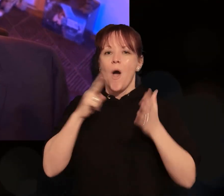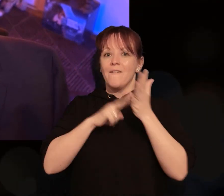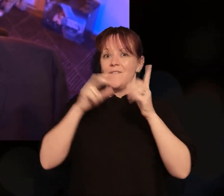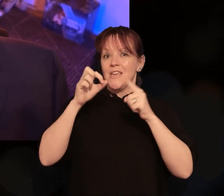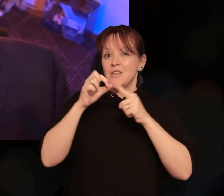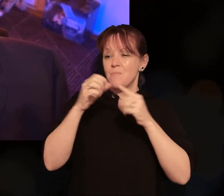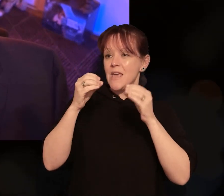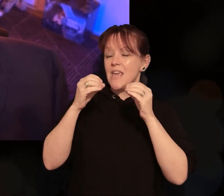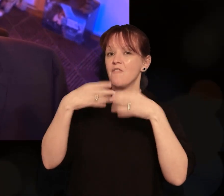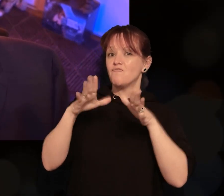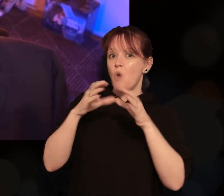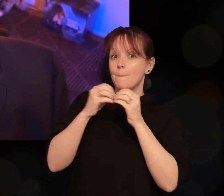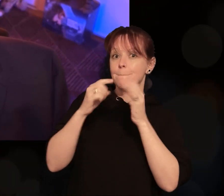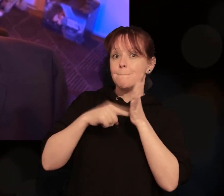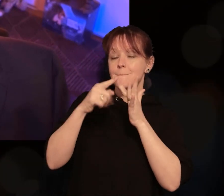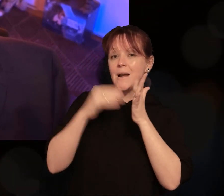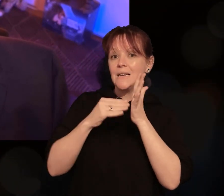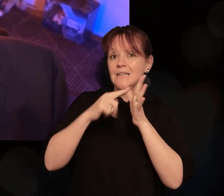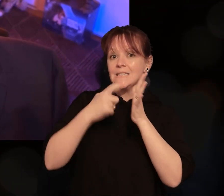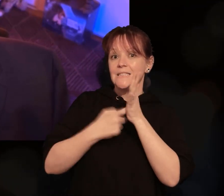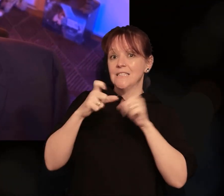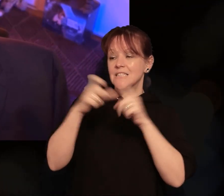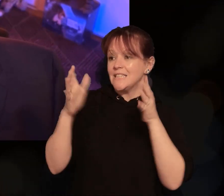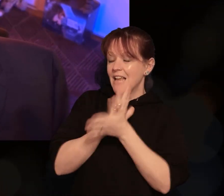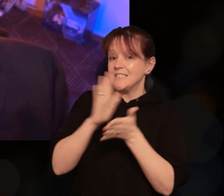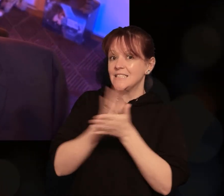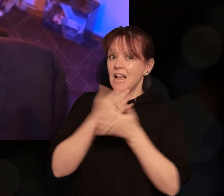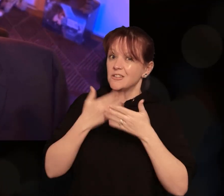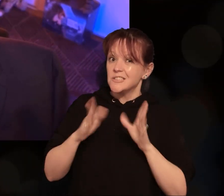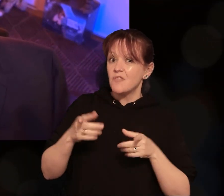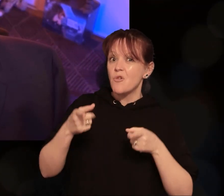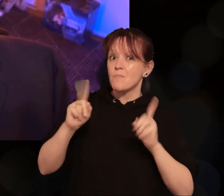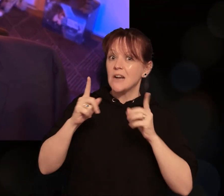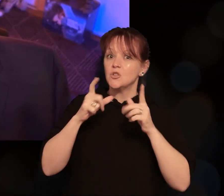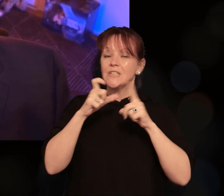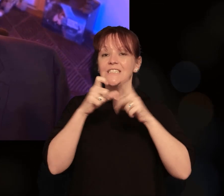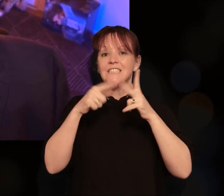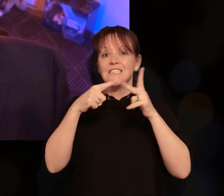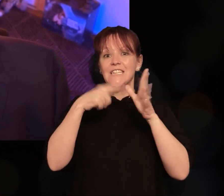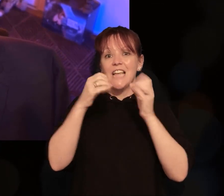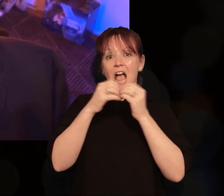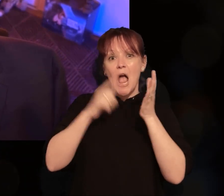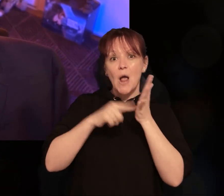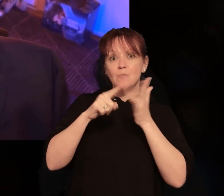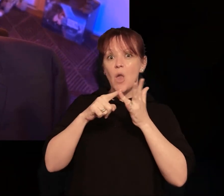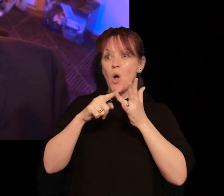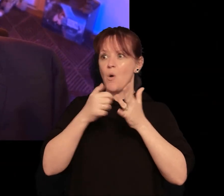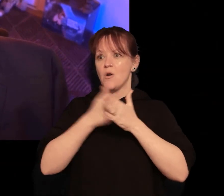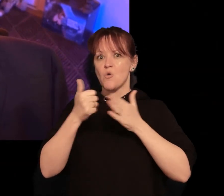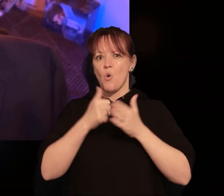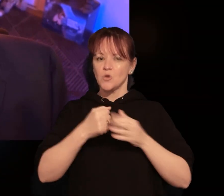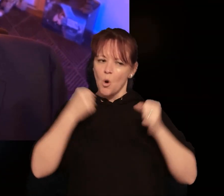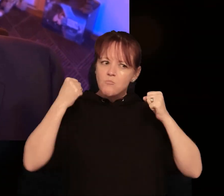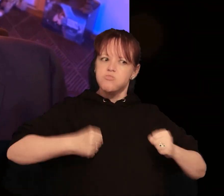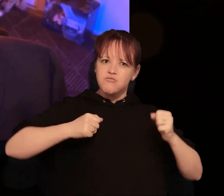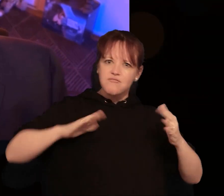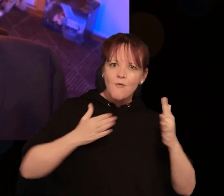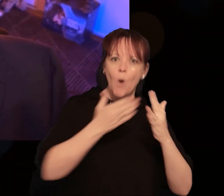senior VP of Blizzard Entertainment and general manager of Diablo and staunch accessibility ally, Rod Fergusson.